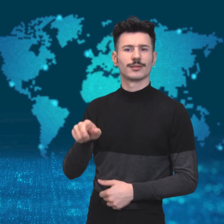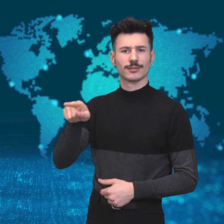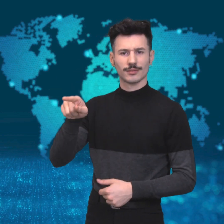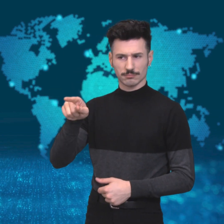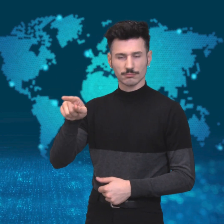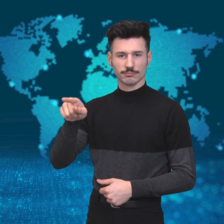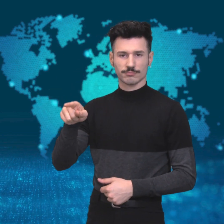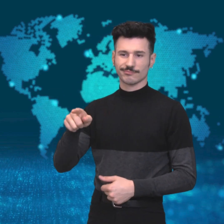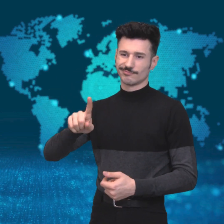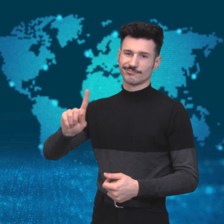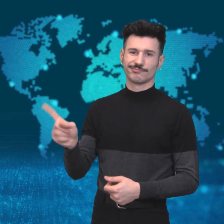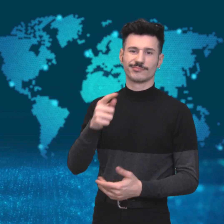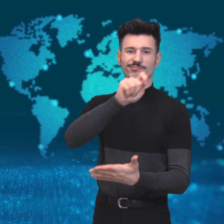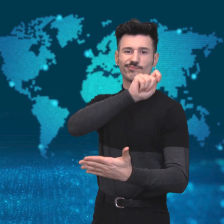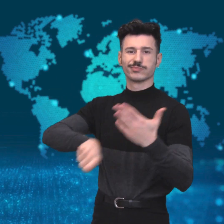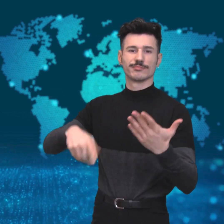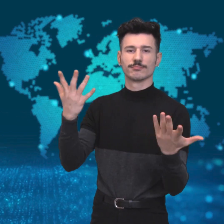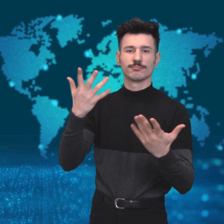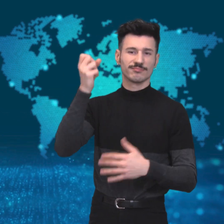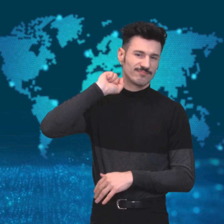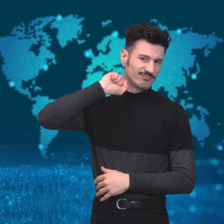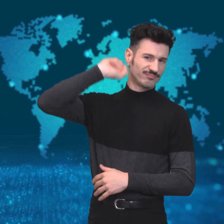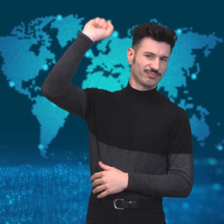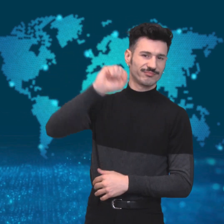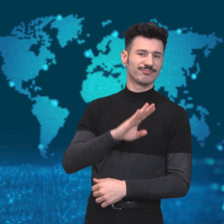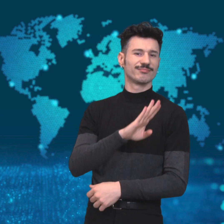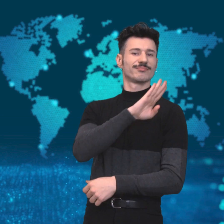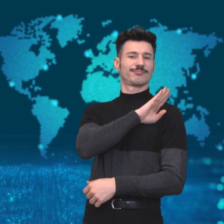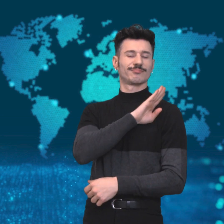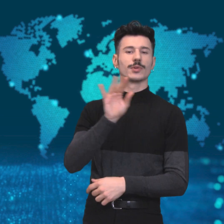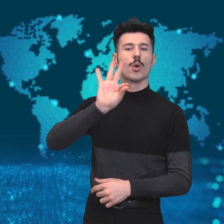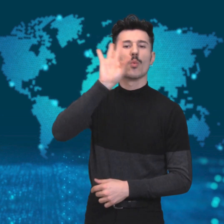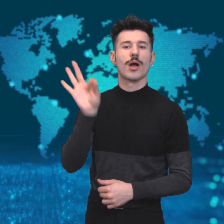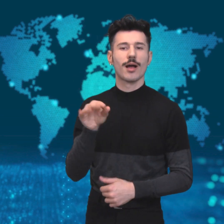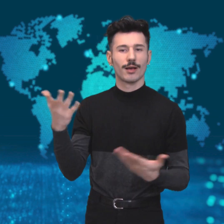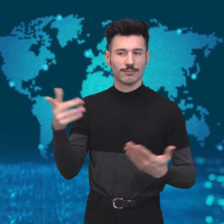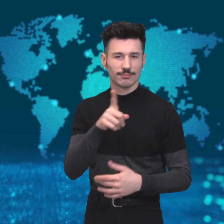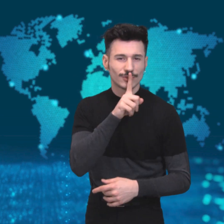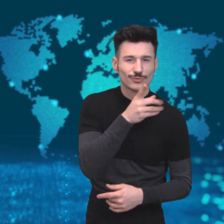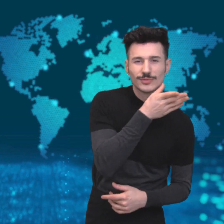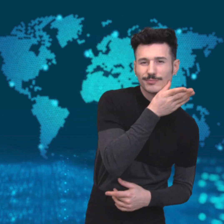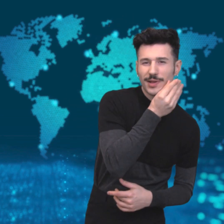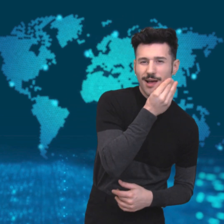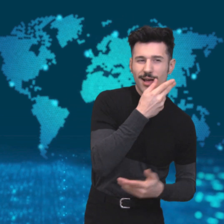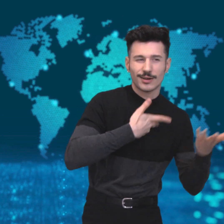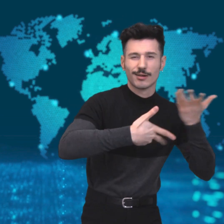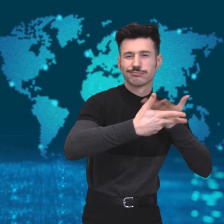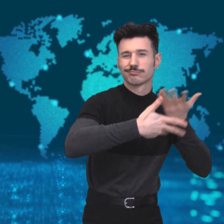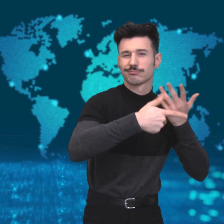executed by hanging in Iran after he was convicted of